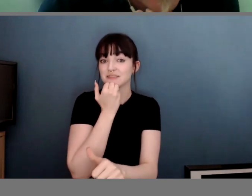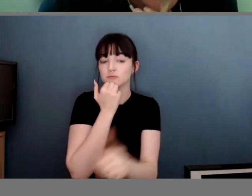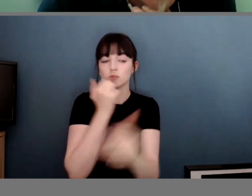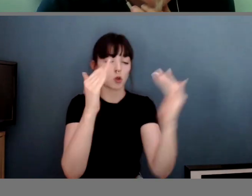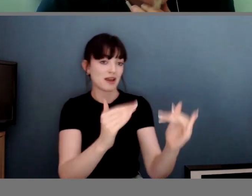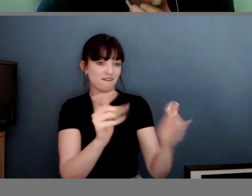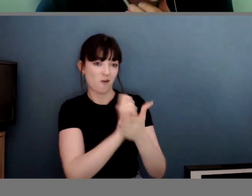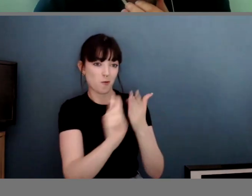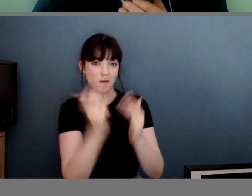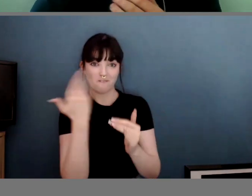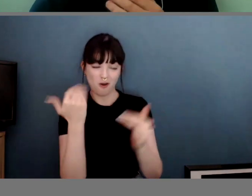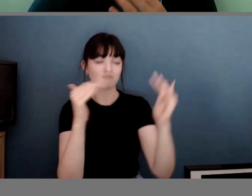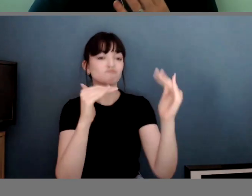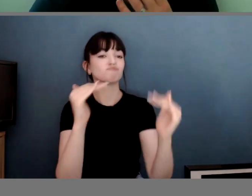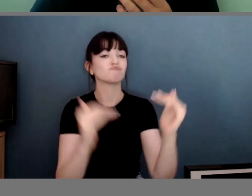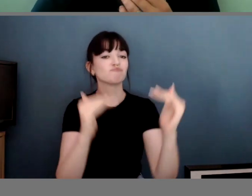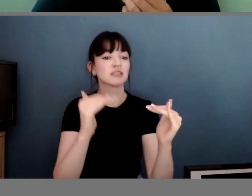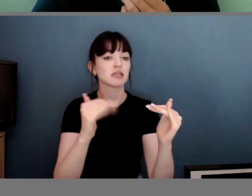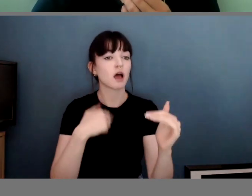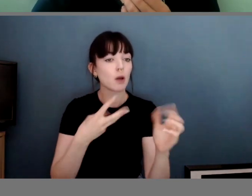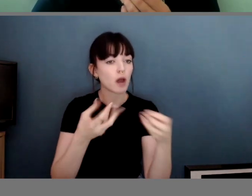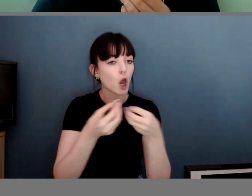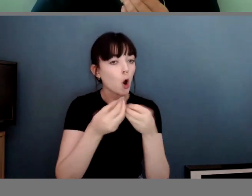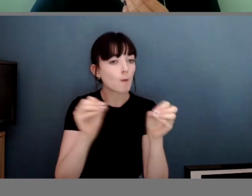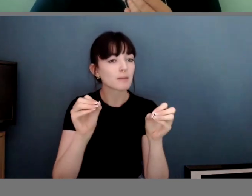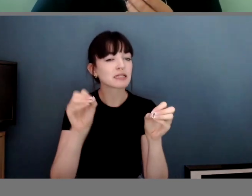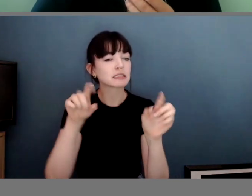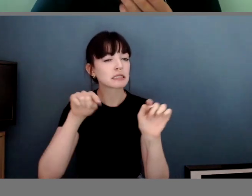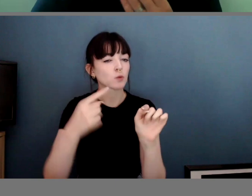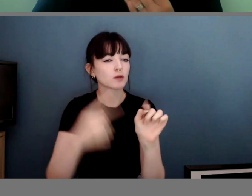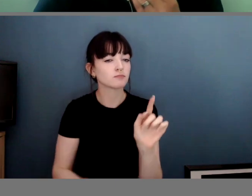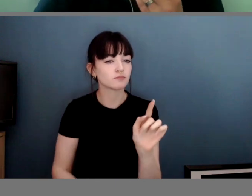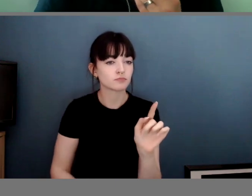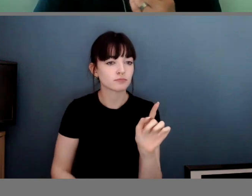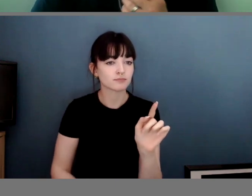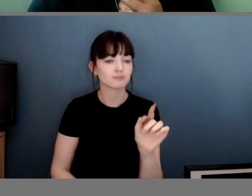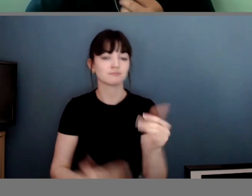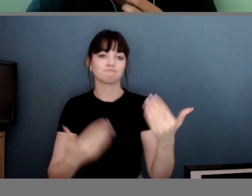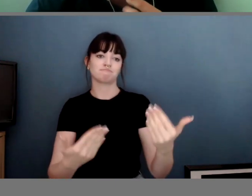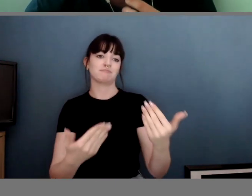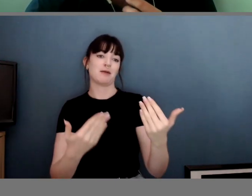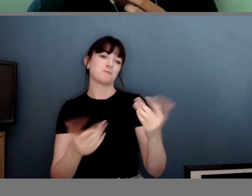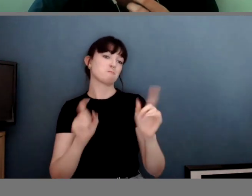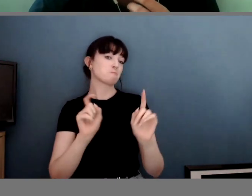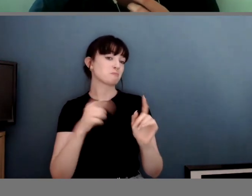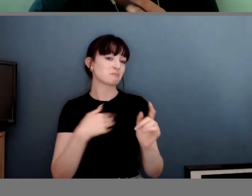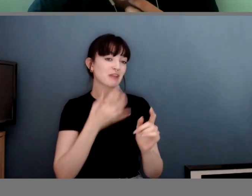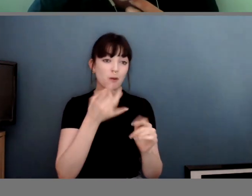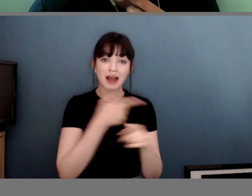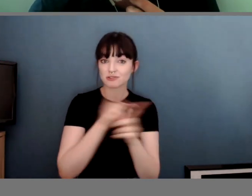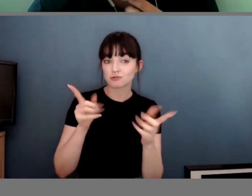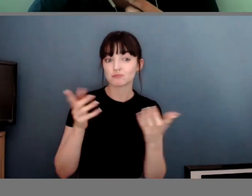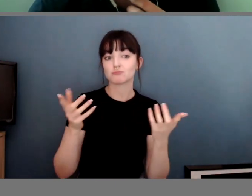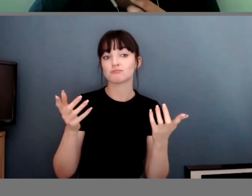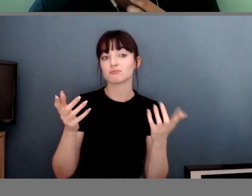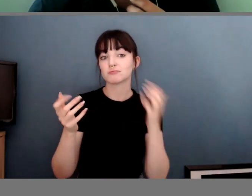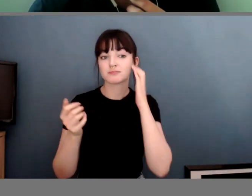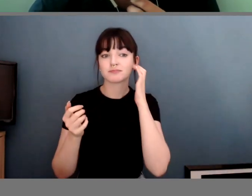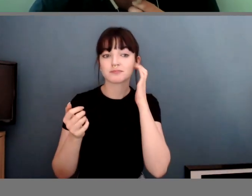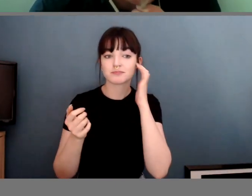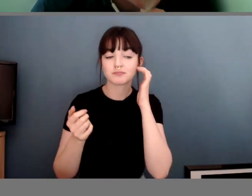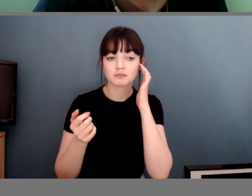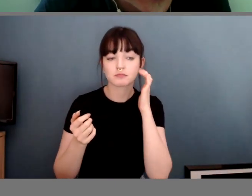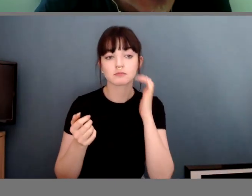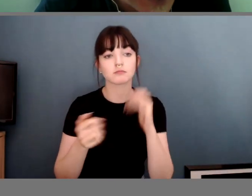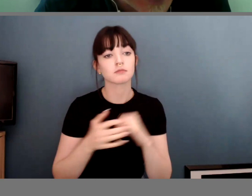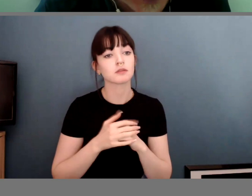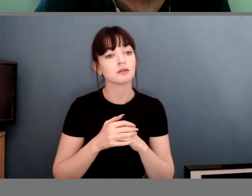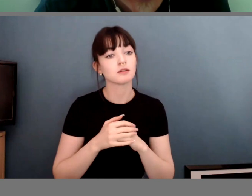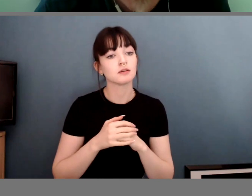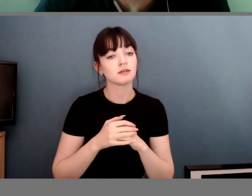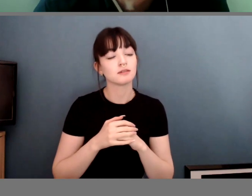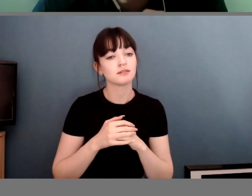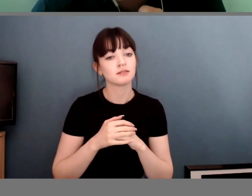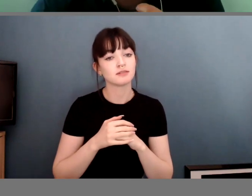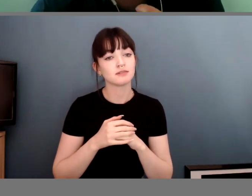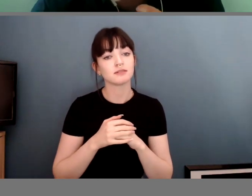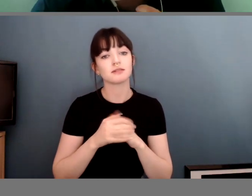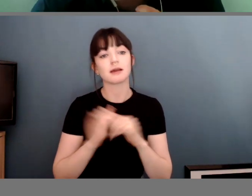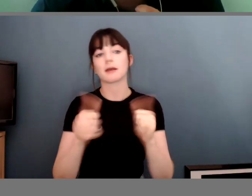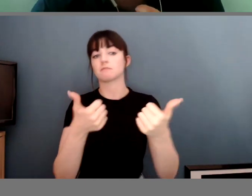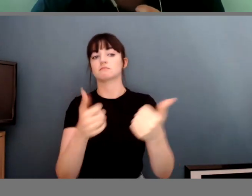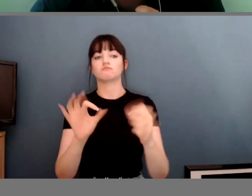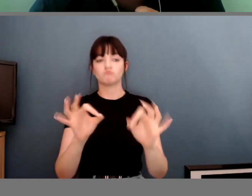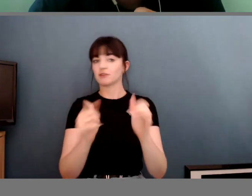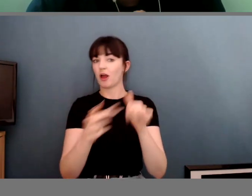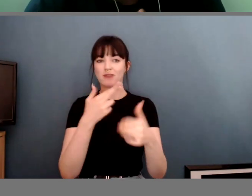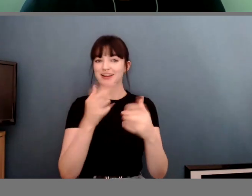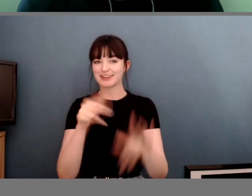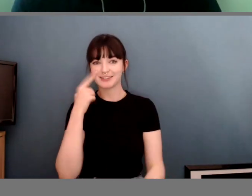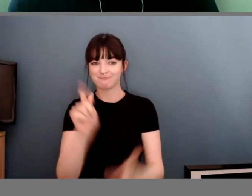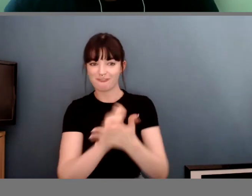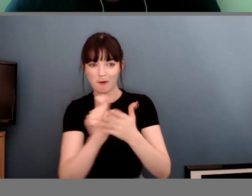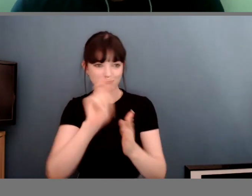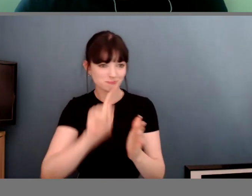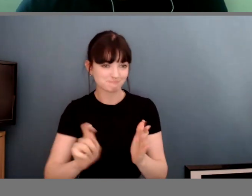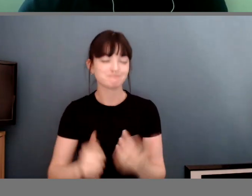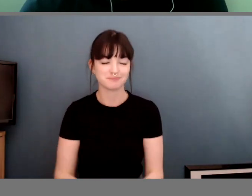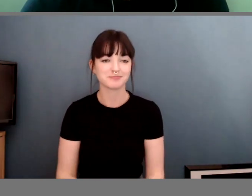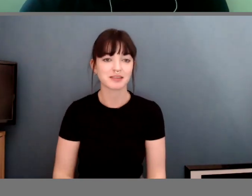going to open this one and I am going to ask you, you are doing it already. So the question here is